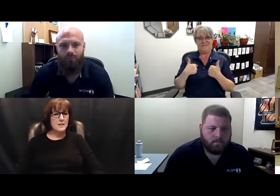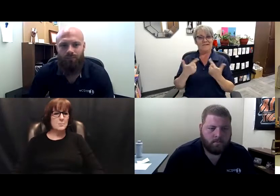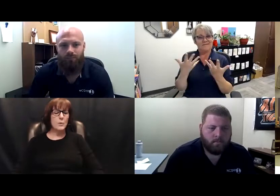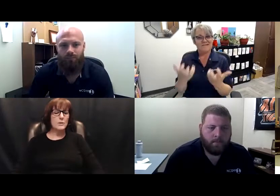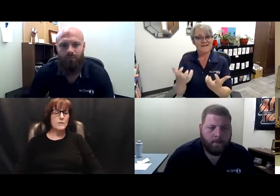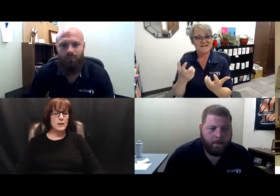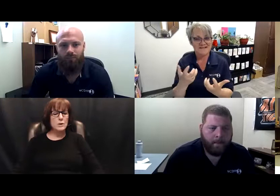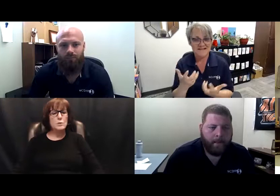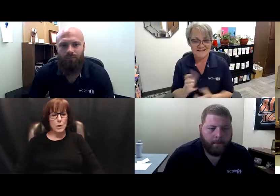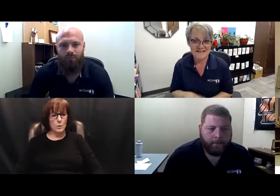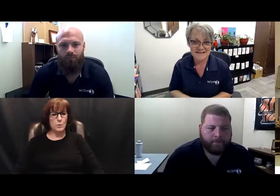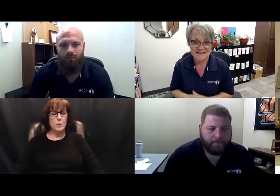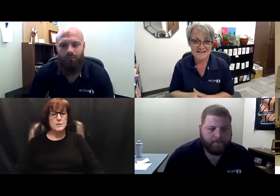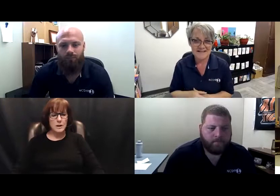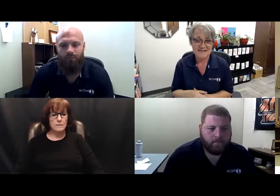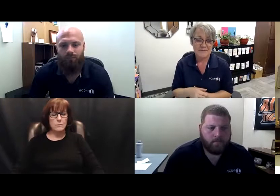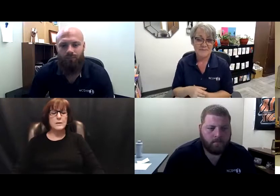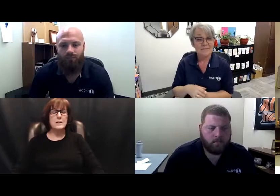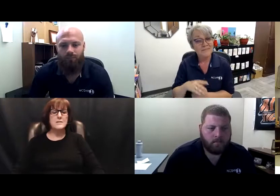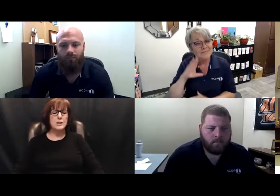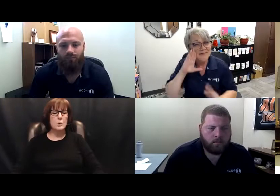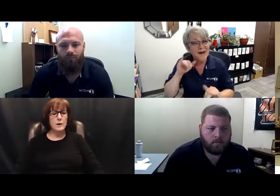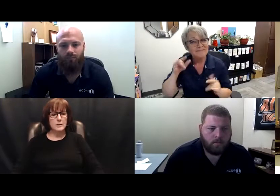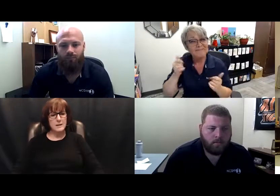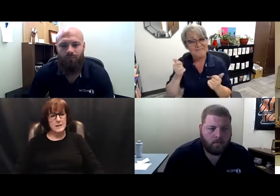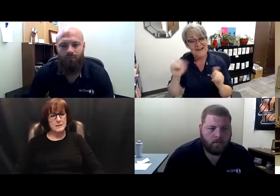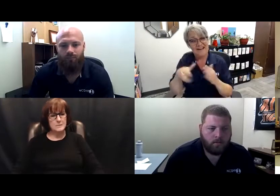important that you know yourself what it is that you want and need. I hope this information was beneficial